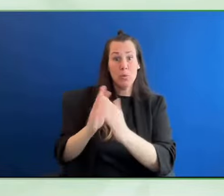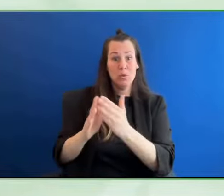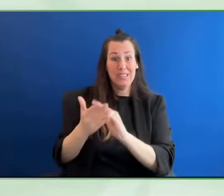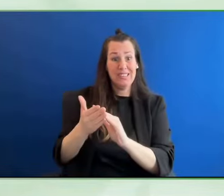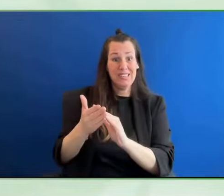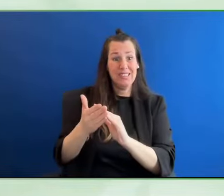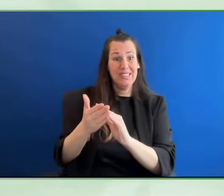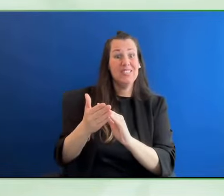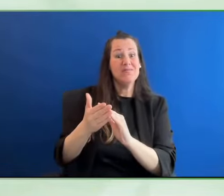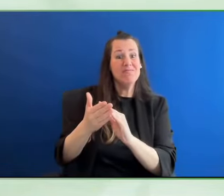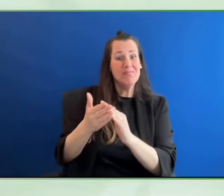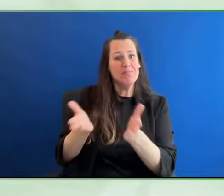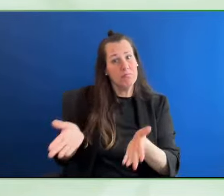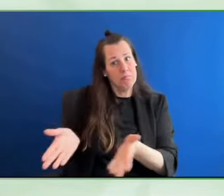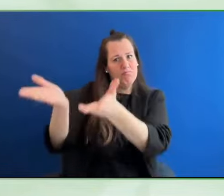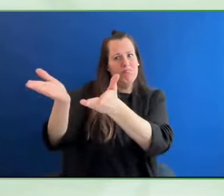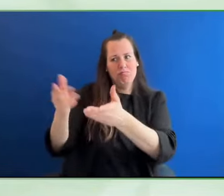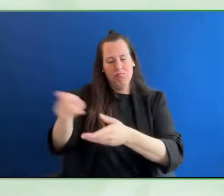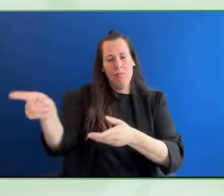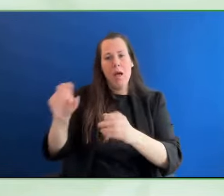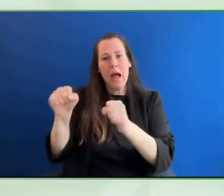can we chat, they do it.